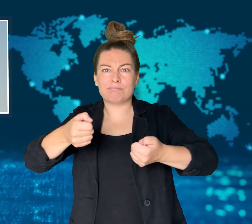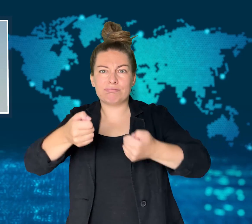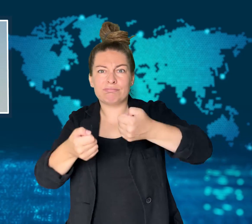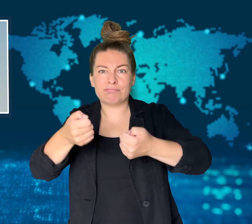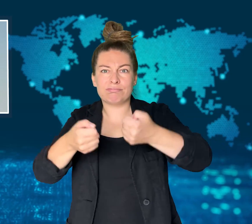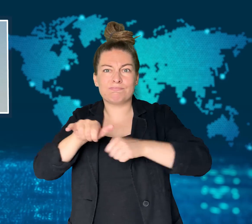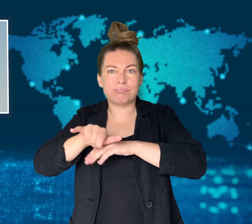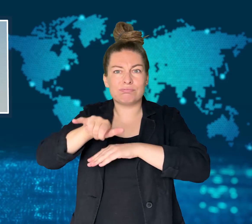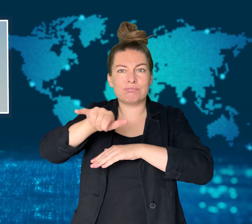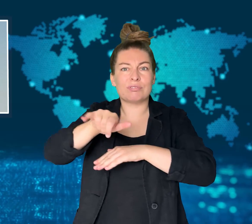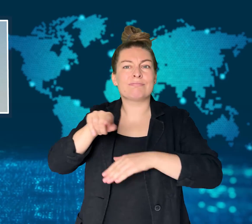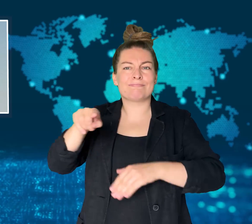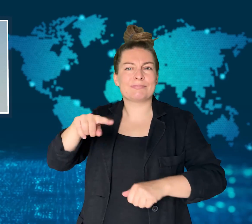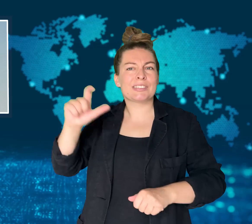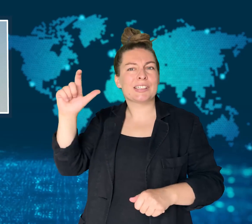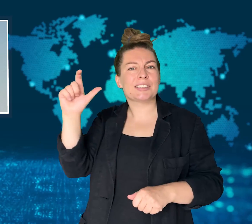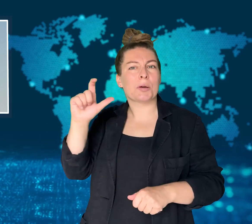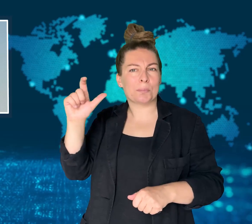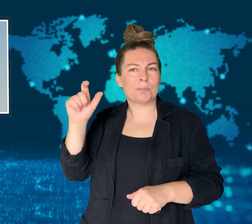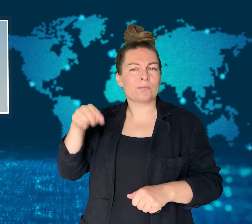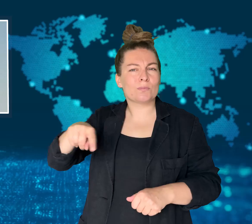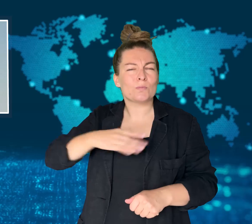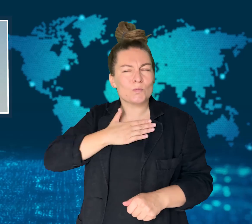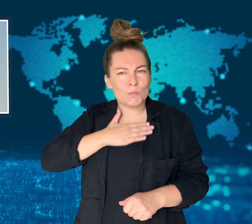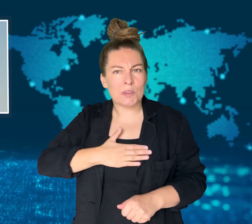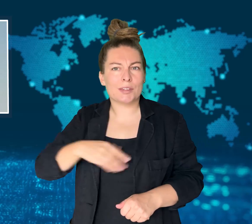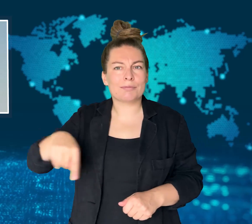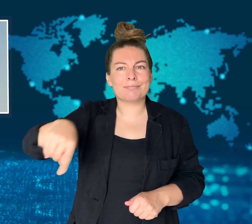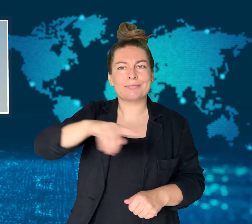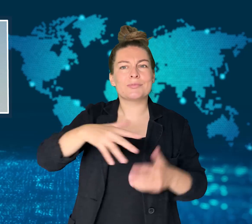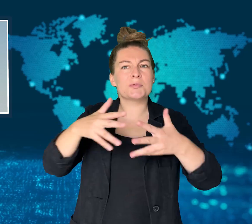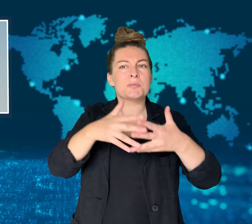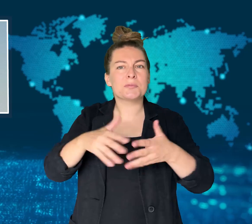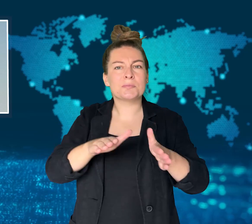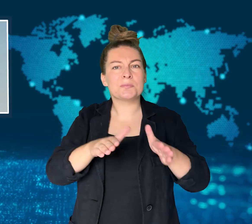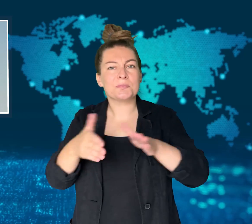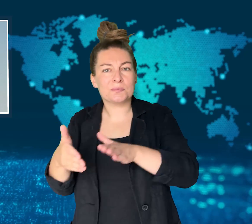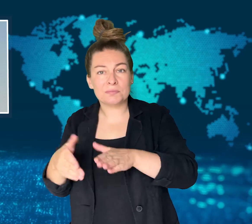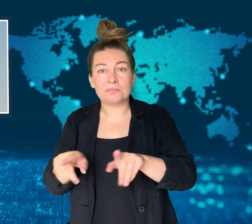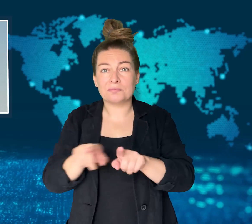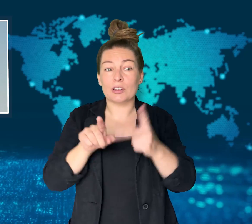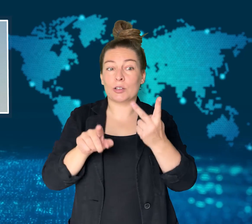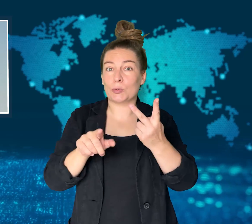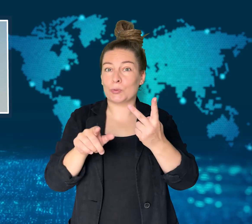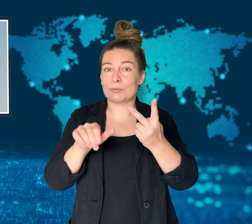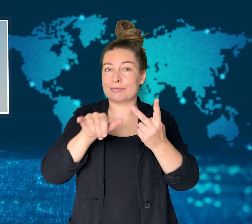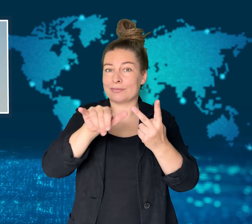The planes were hijacked by Islamic jihadists who were calling for